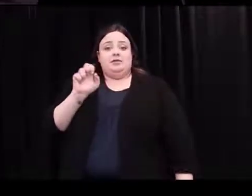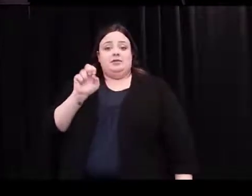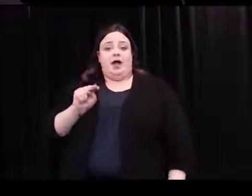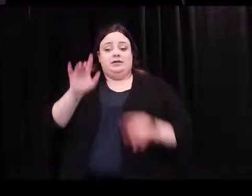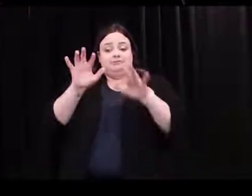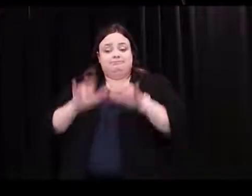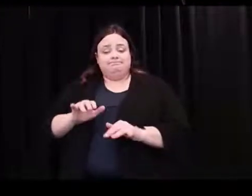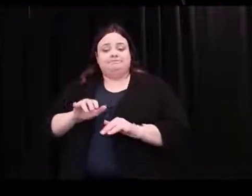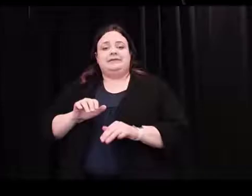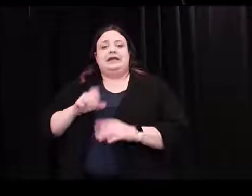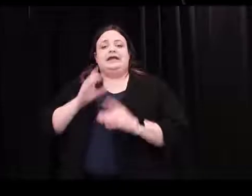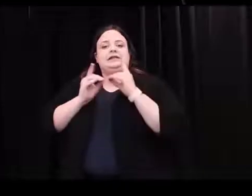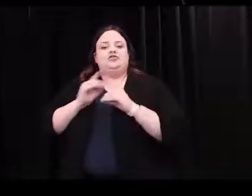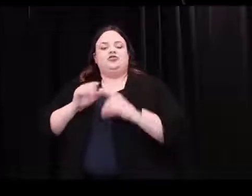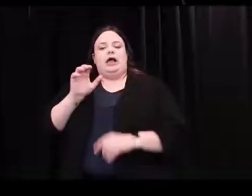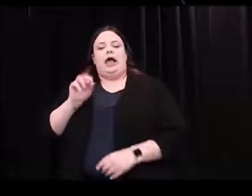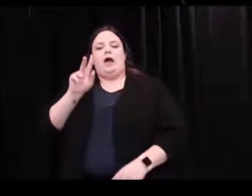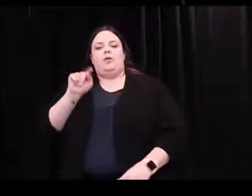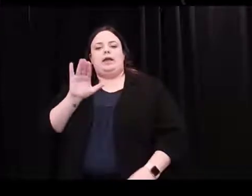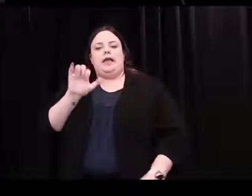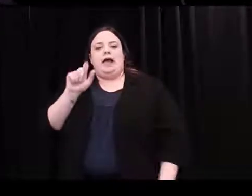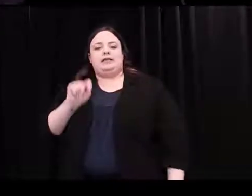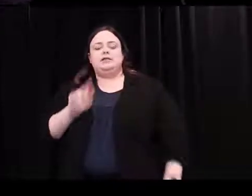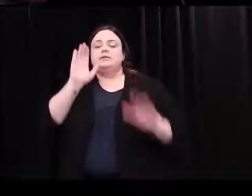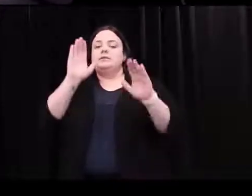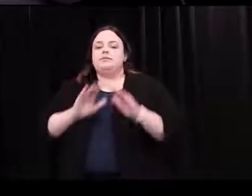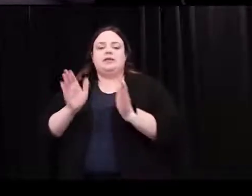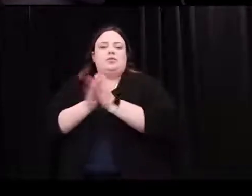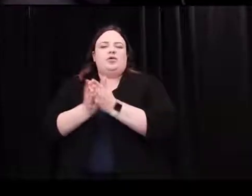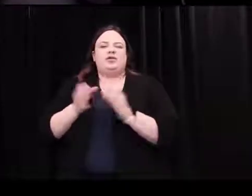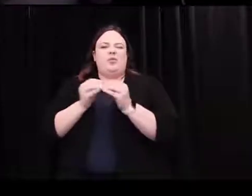and read this book. It's an amazing book, it's a little on the dated side. He and I were just